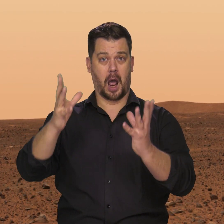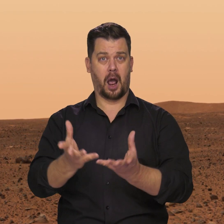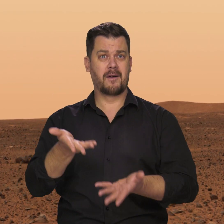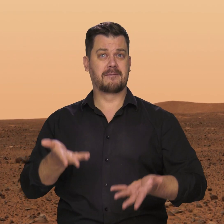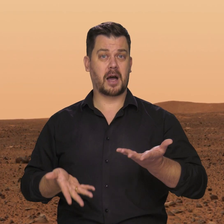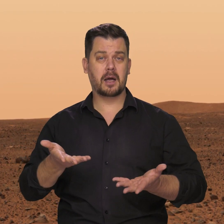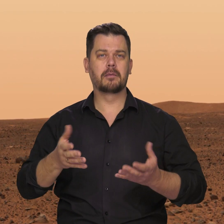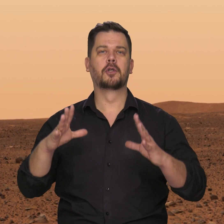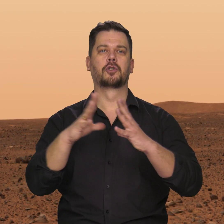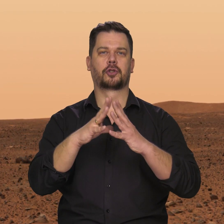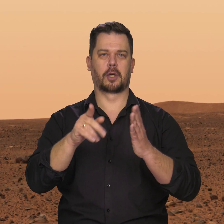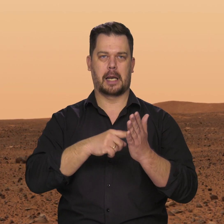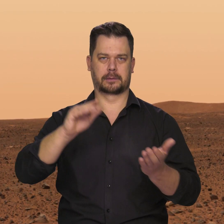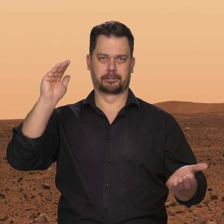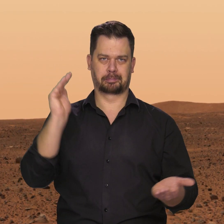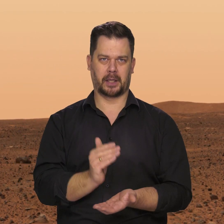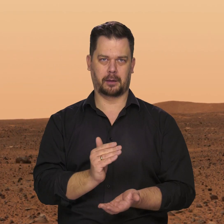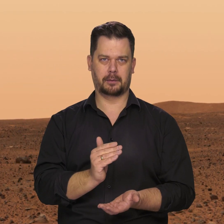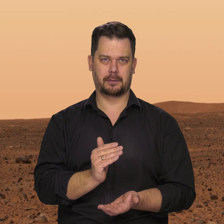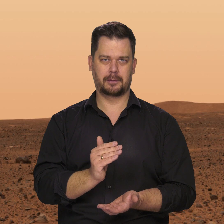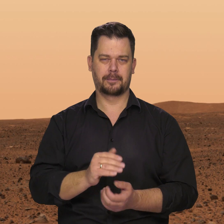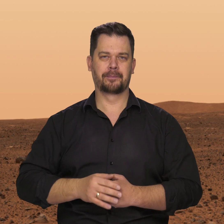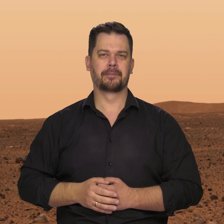The mass of Mars is roughly 10 times smaller than Earth's mass.